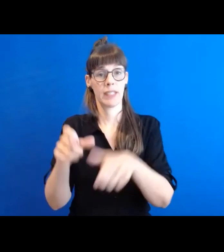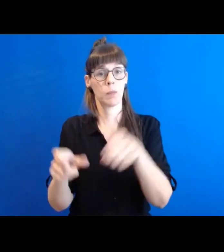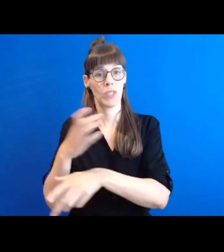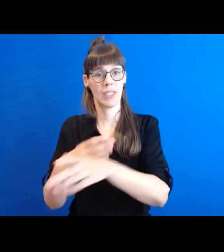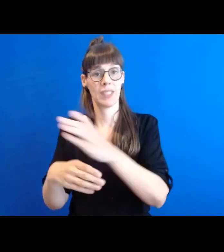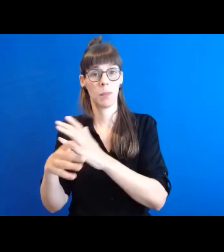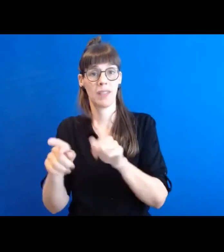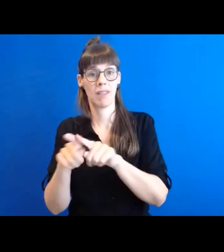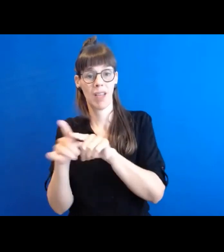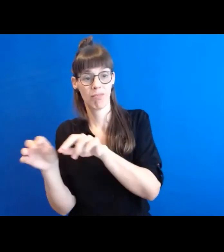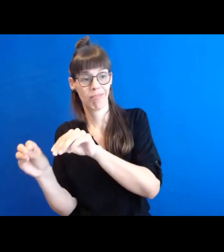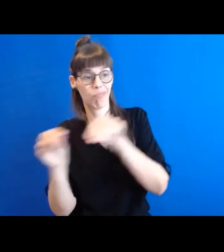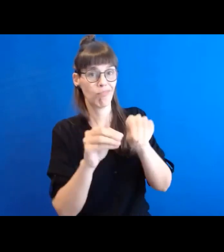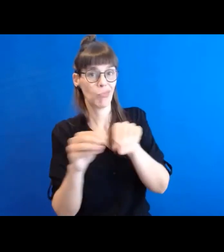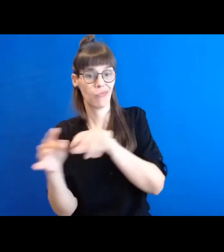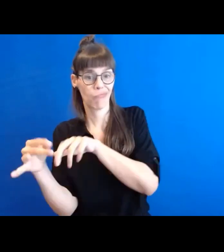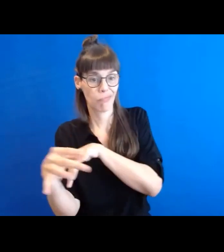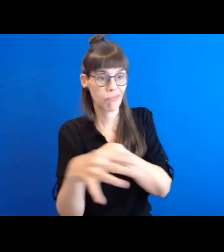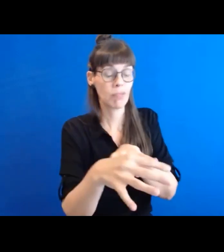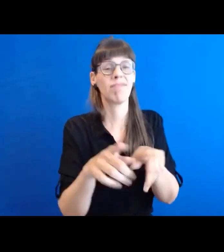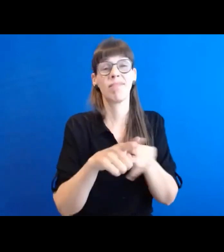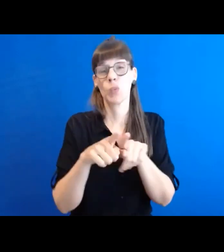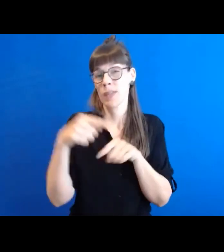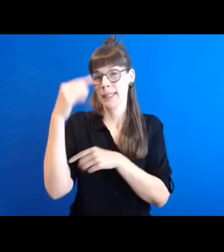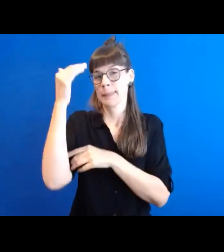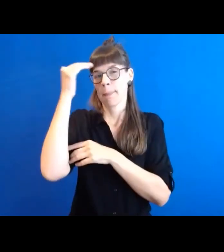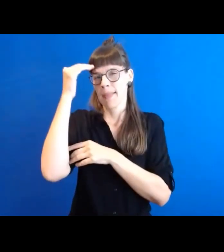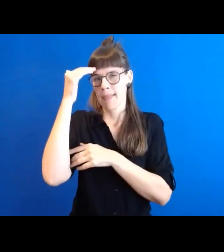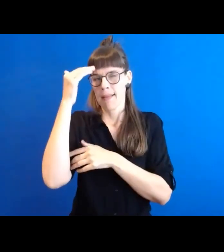are in this group of displaced